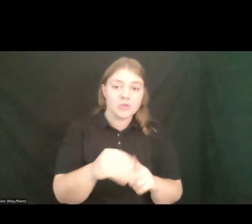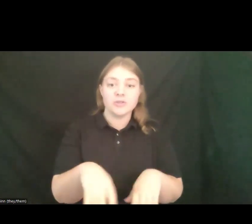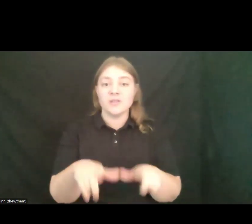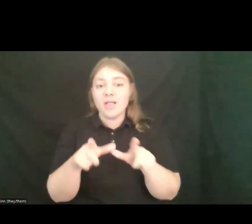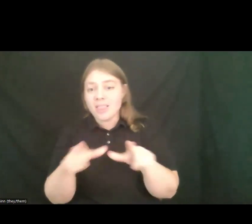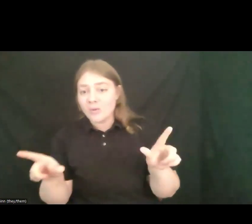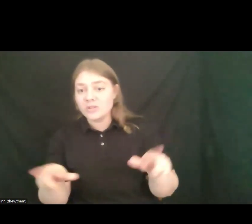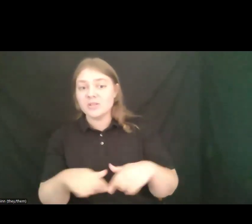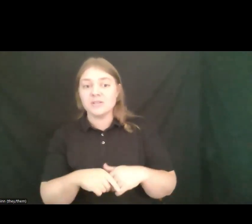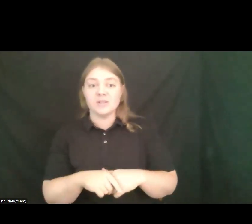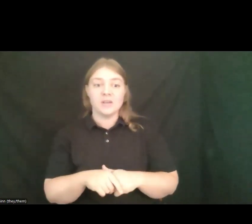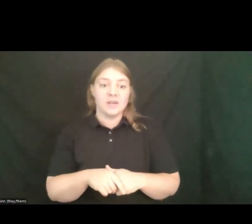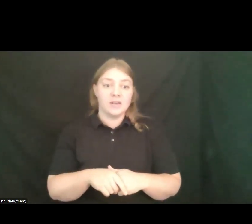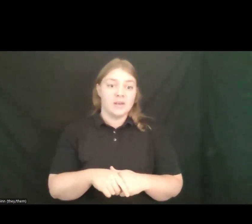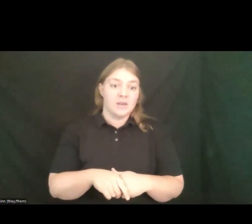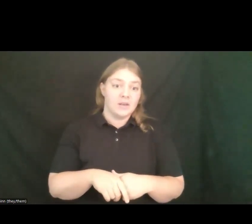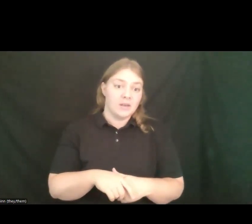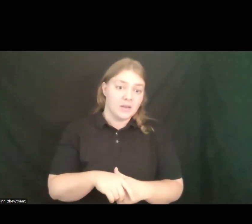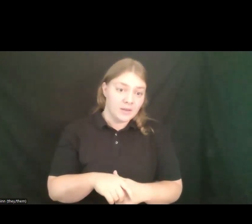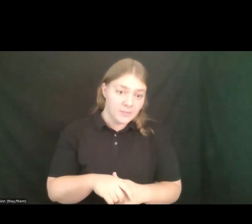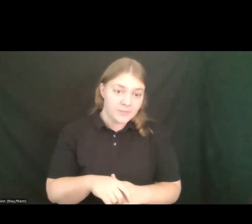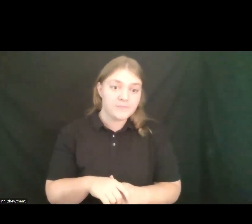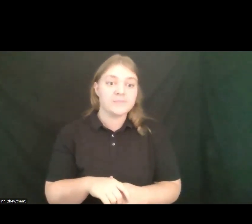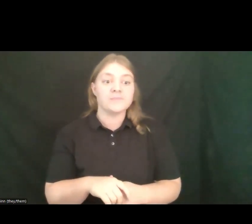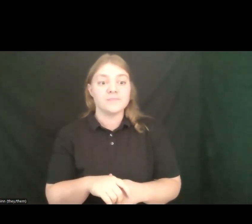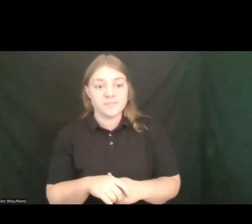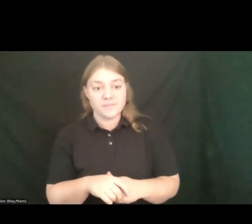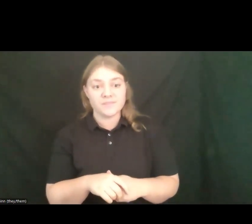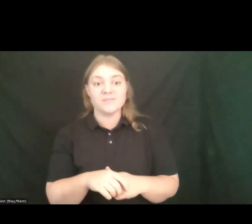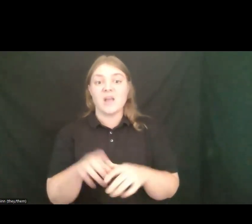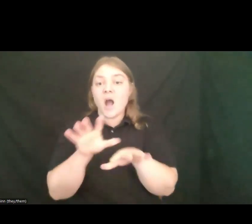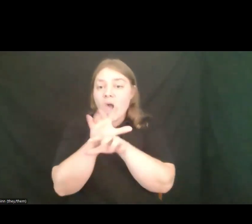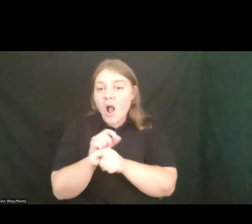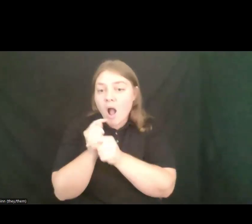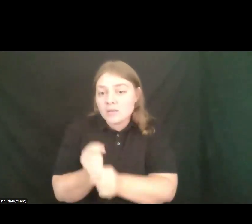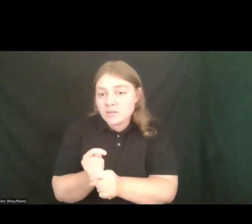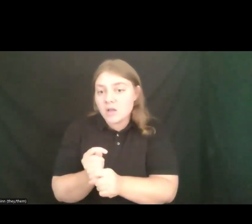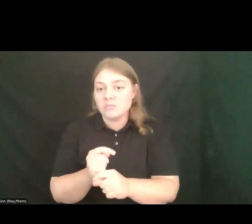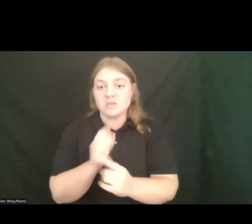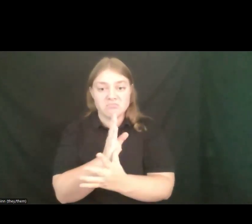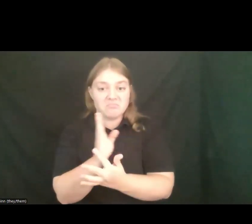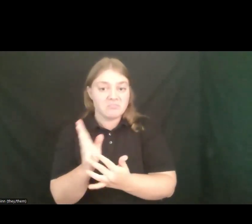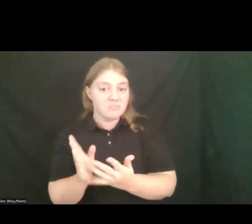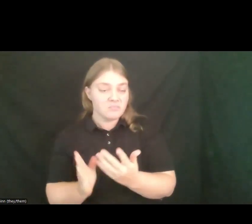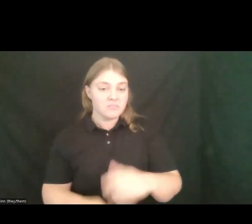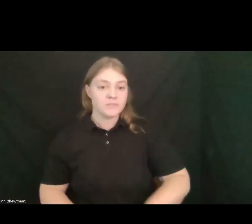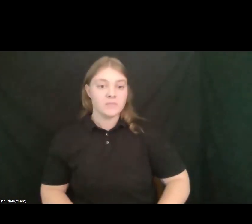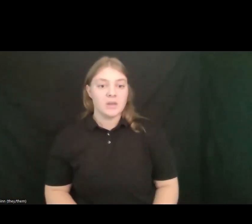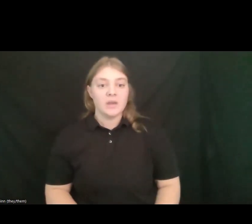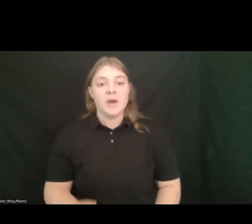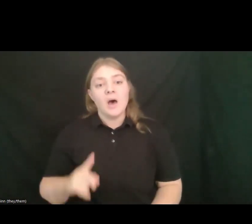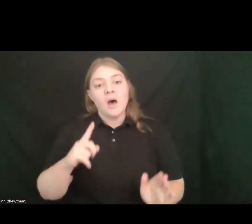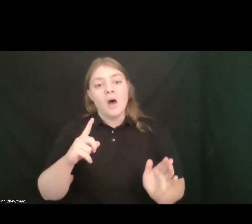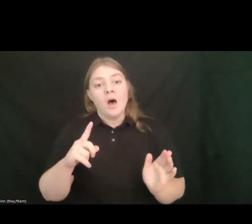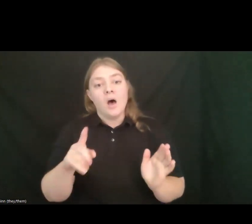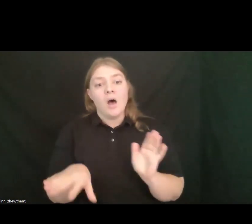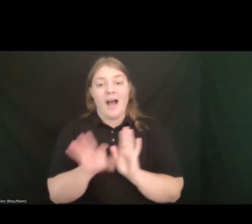costumes Visions ethics and I found the one to one therapy